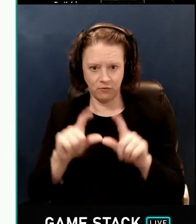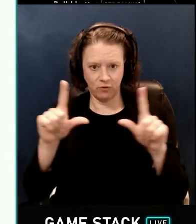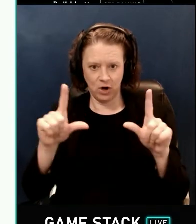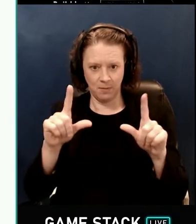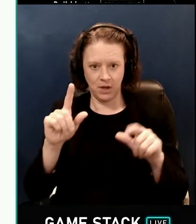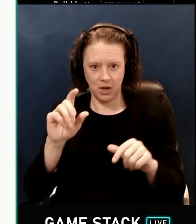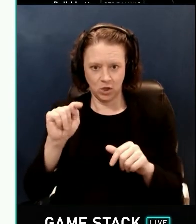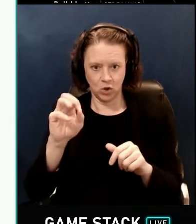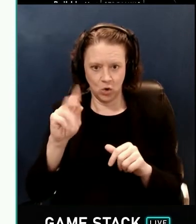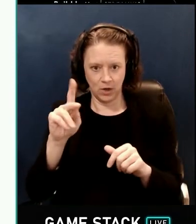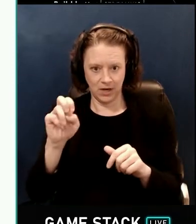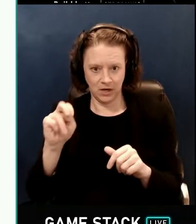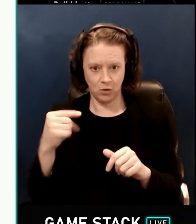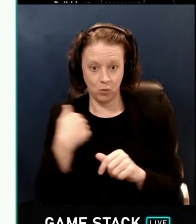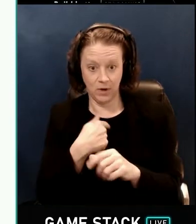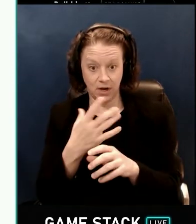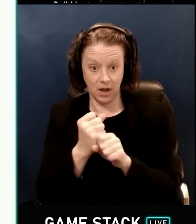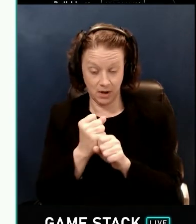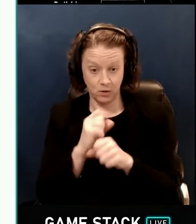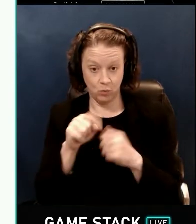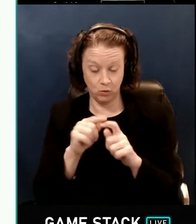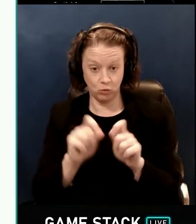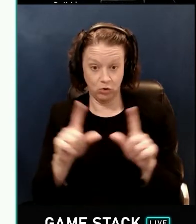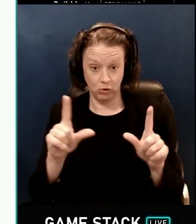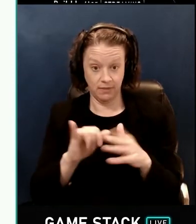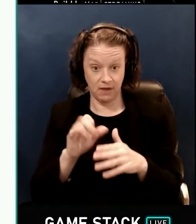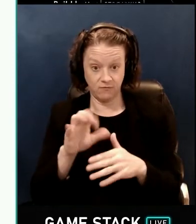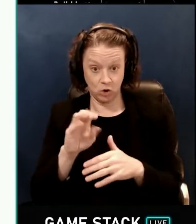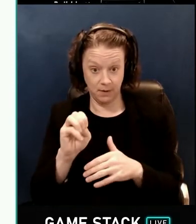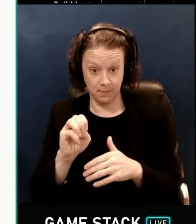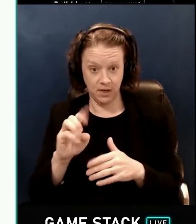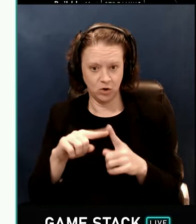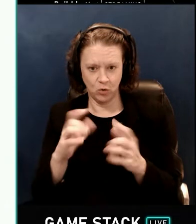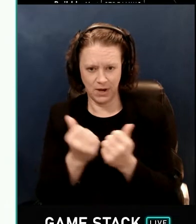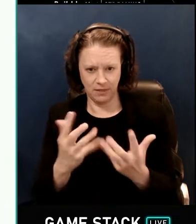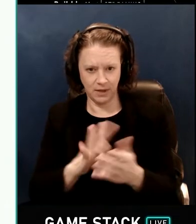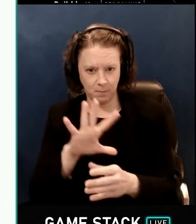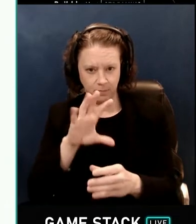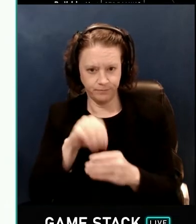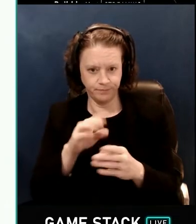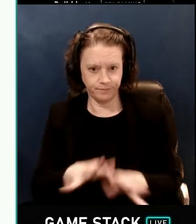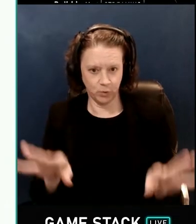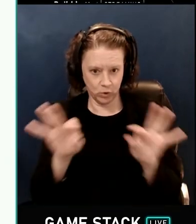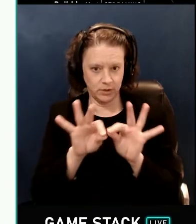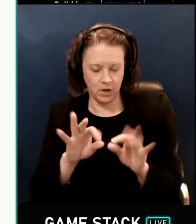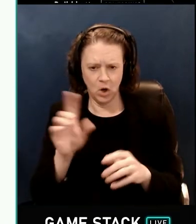anything important about that frame. In this case, where the flying saucers and the target were on a particular frame,